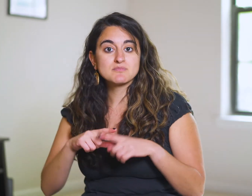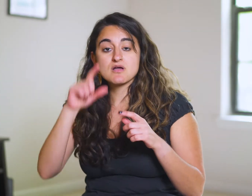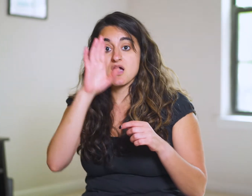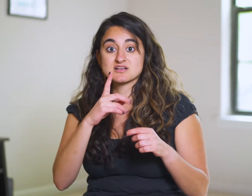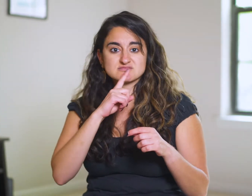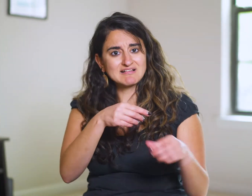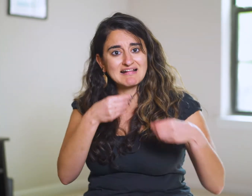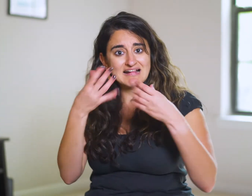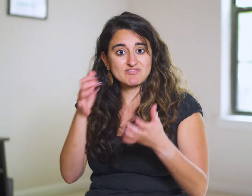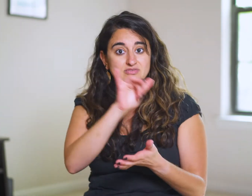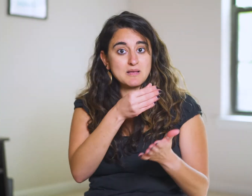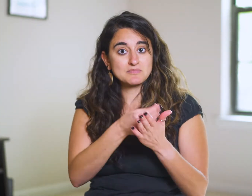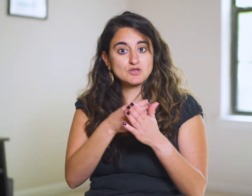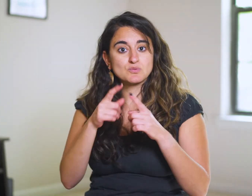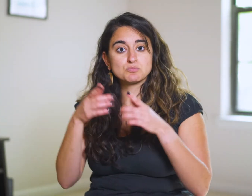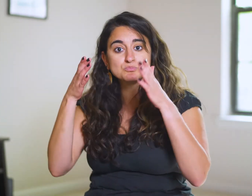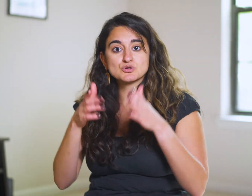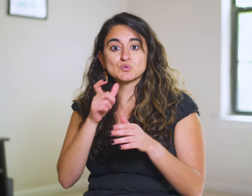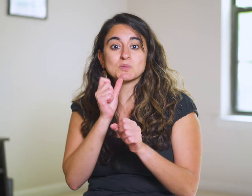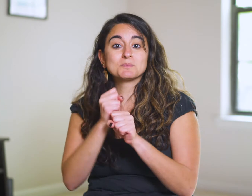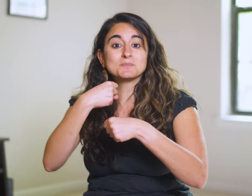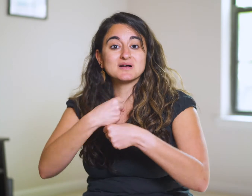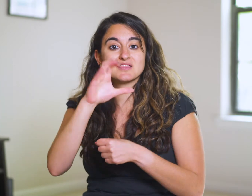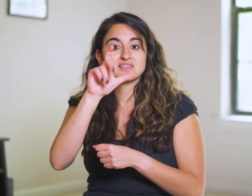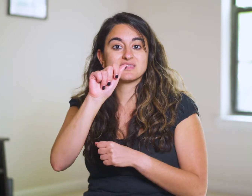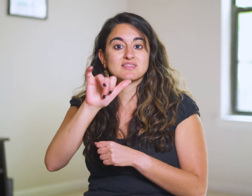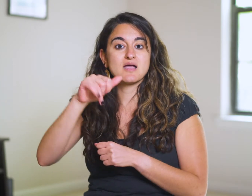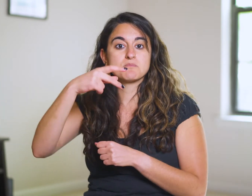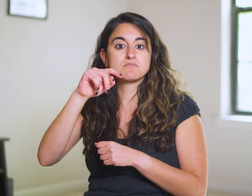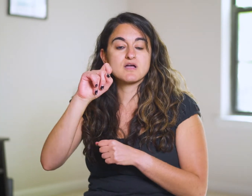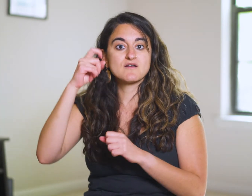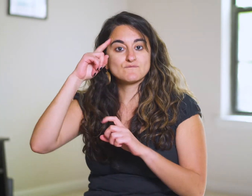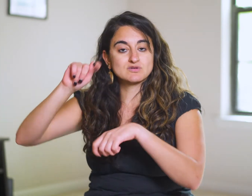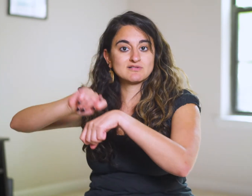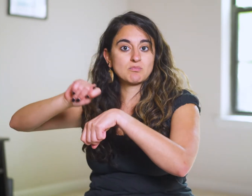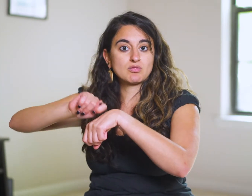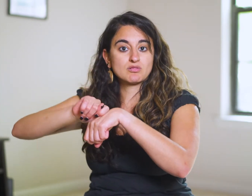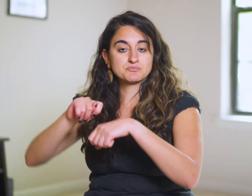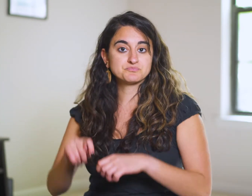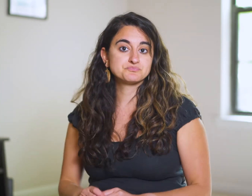but God says to give it to the person who makes the clay pots for the temple.